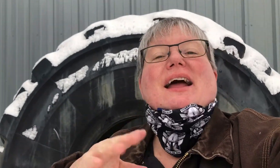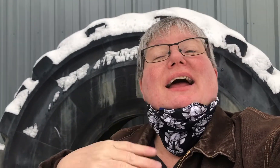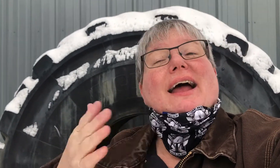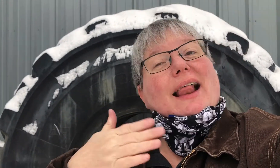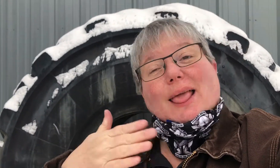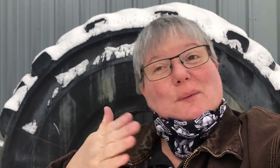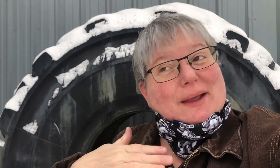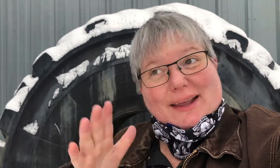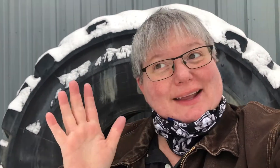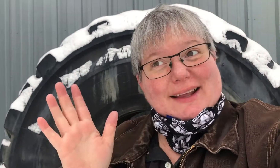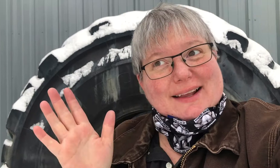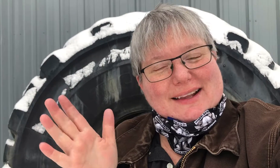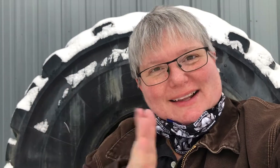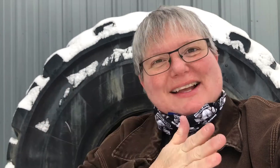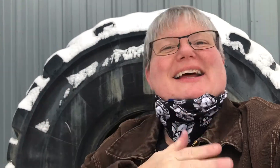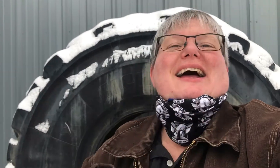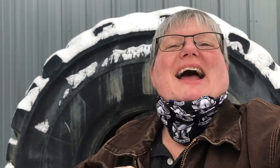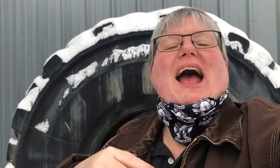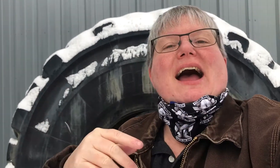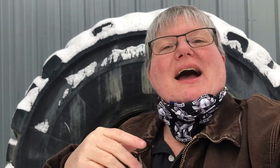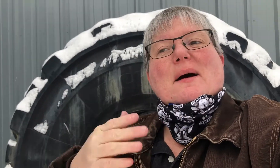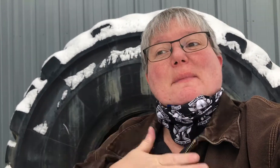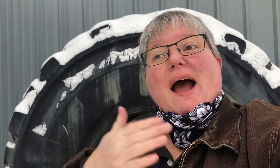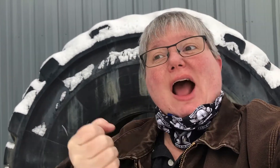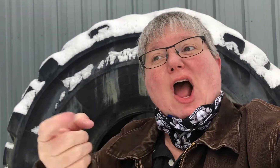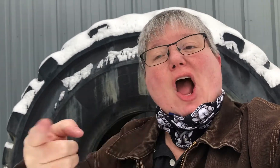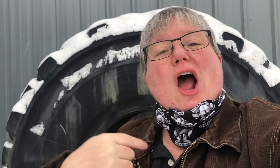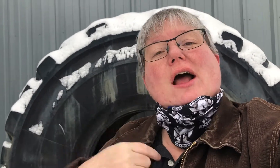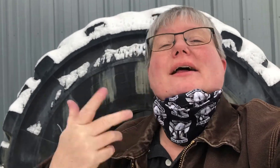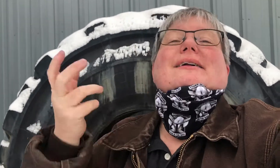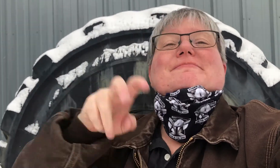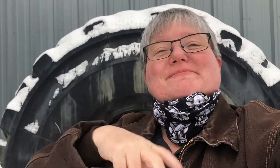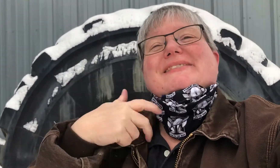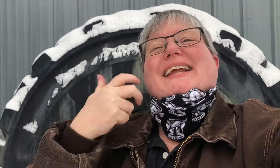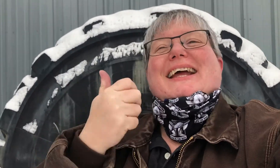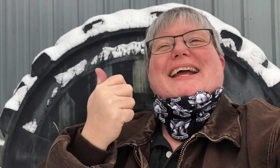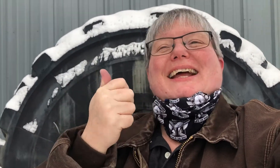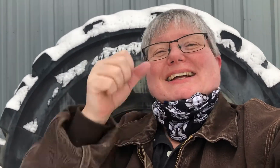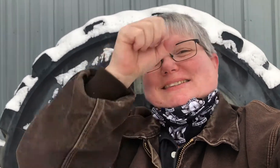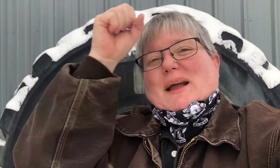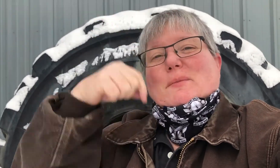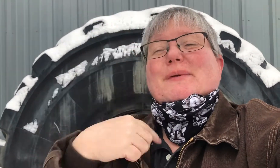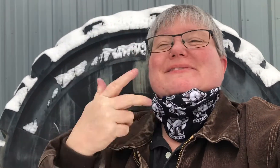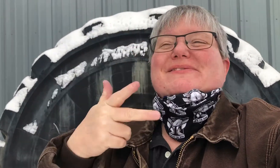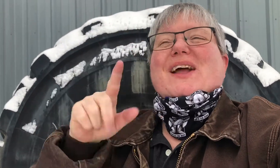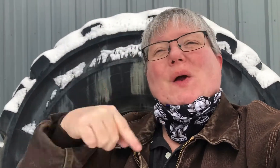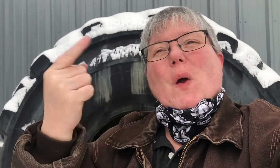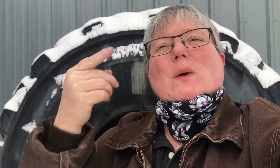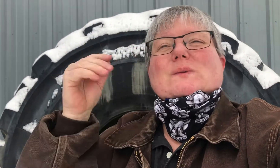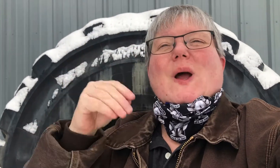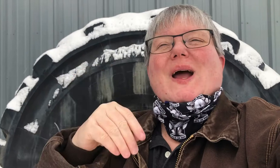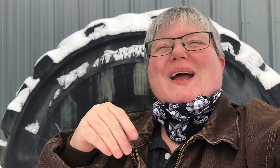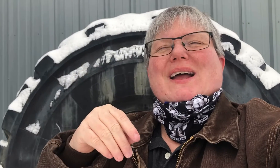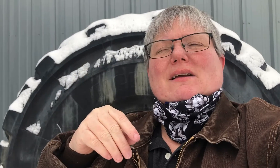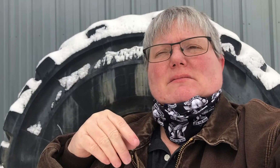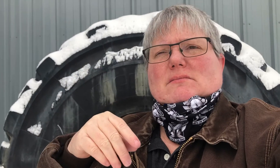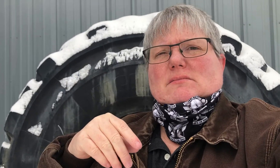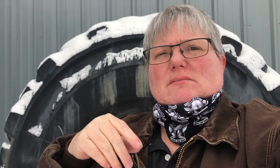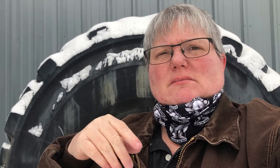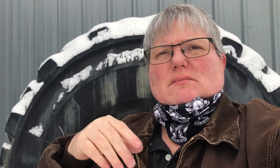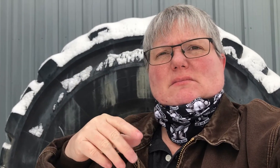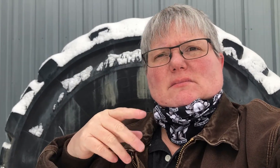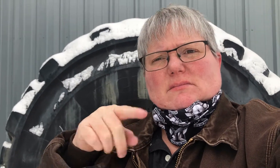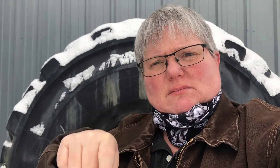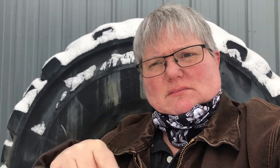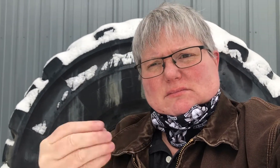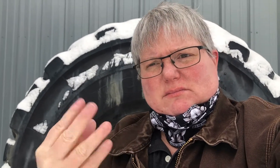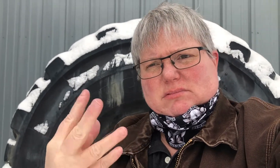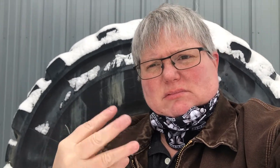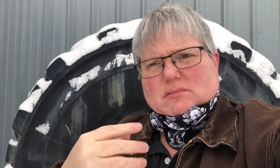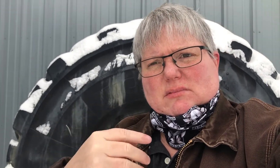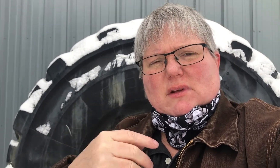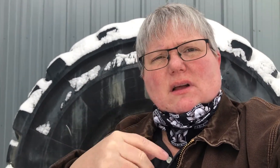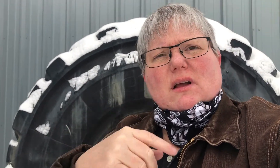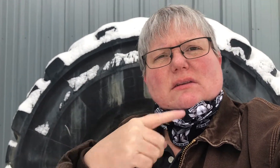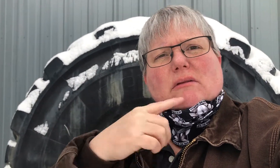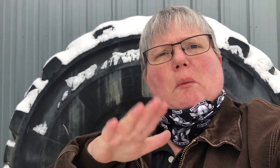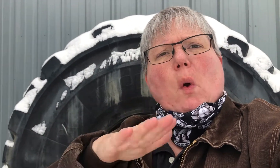Anyway... um my car I got in it, Summer and I were heading to the store, and the light was on